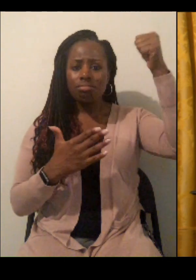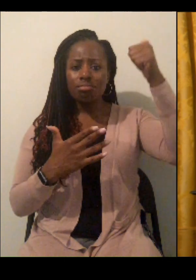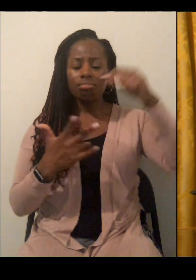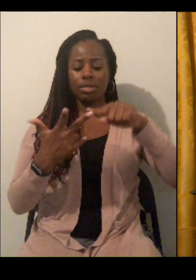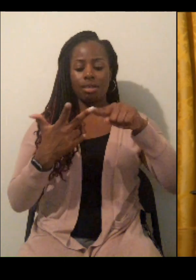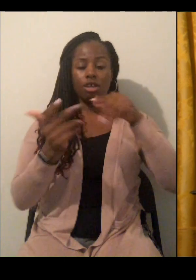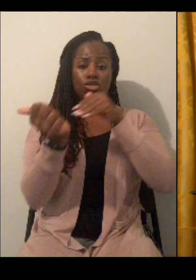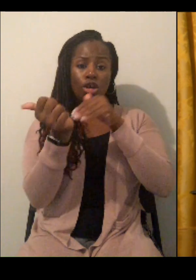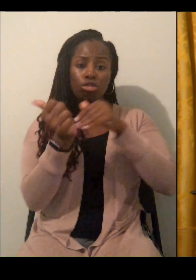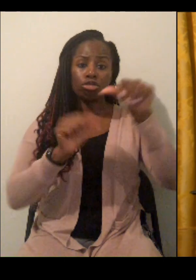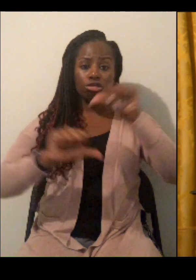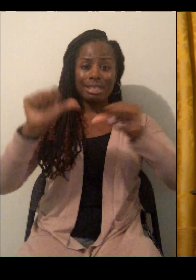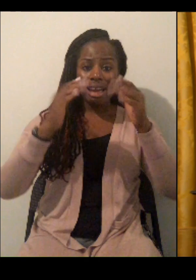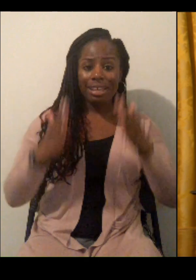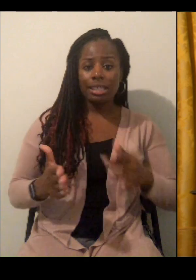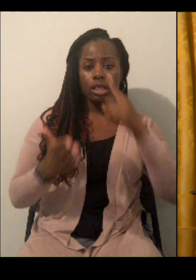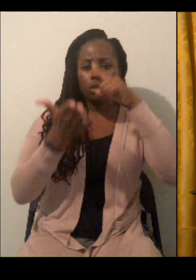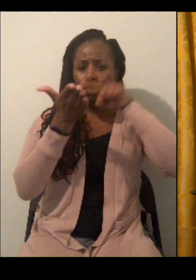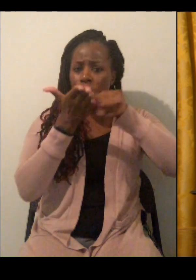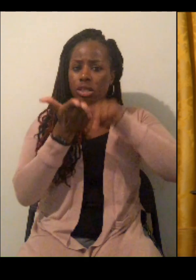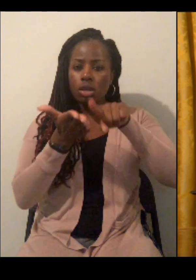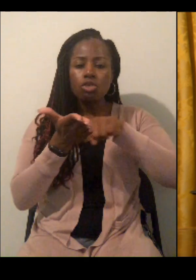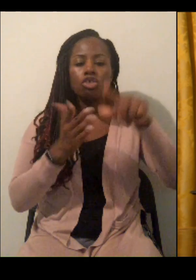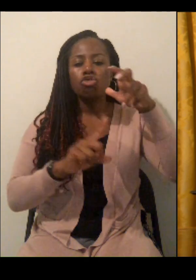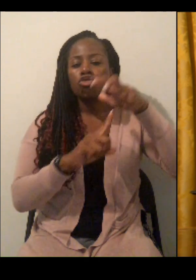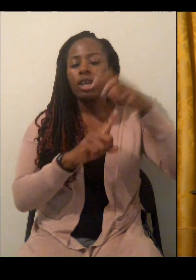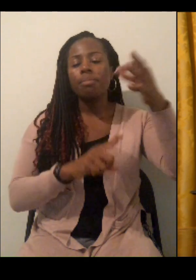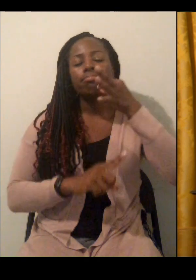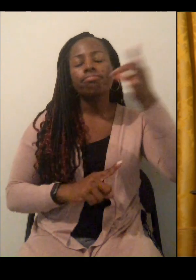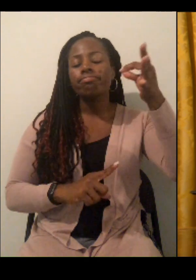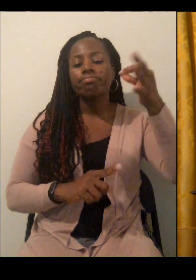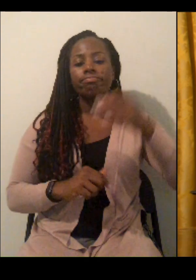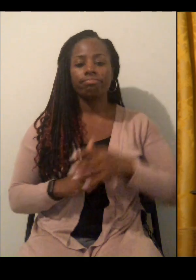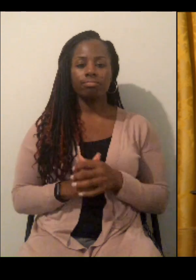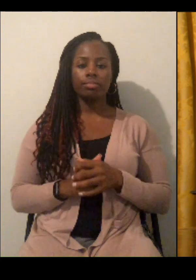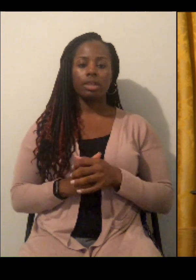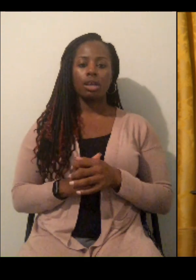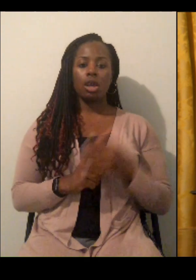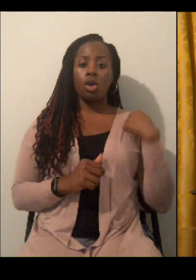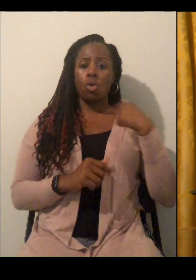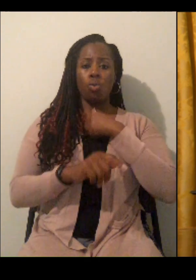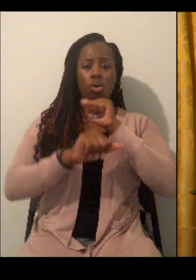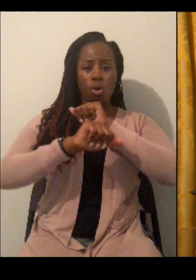researchers anywhere in the world we are all in this together